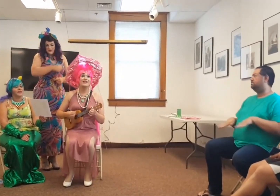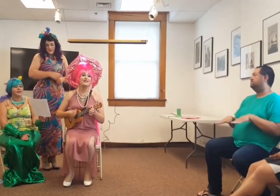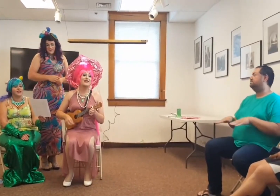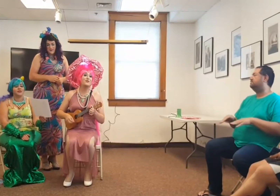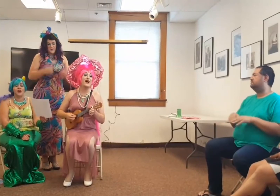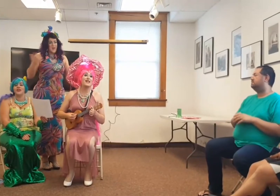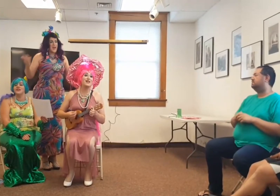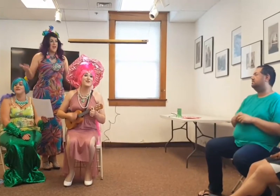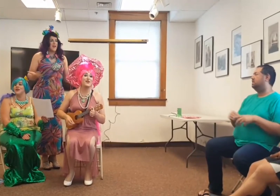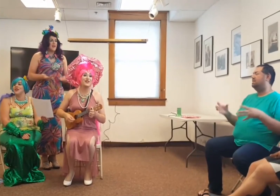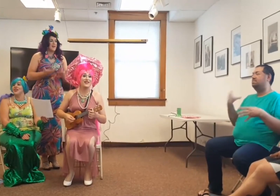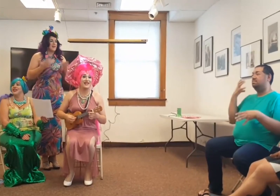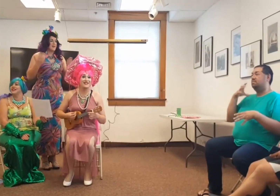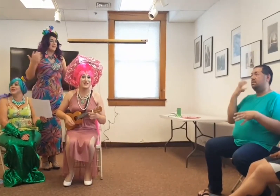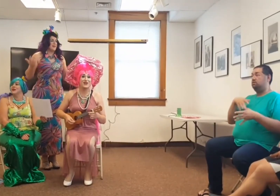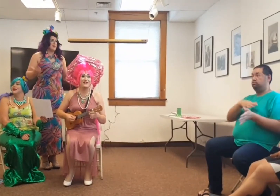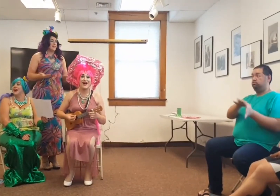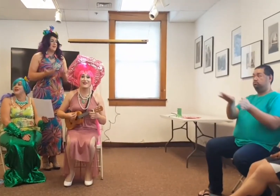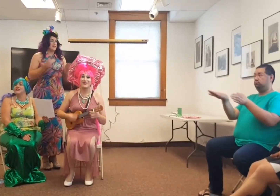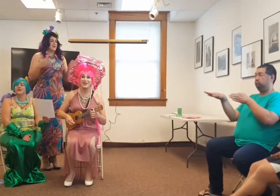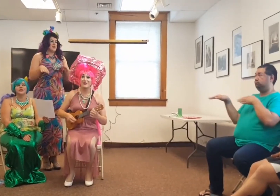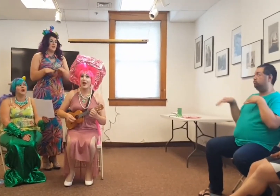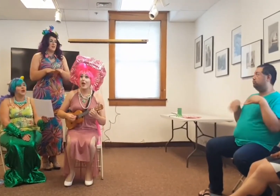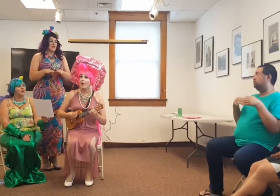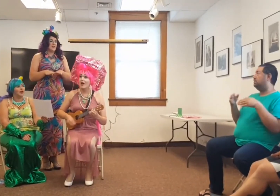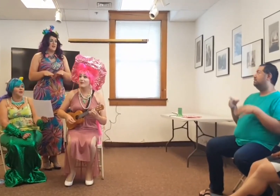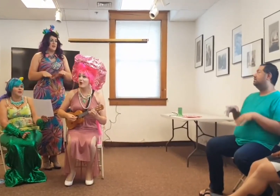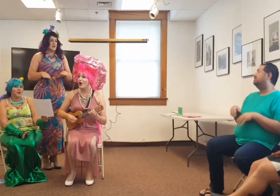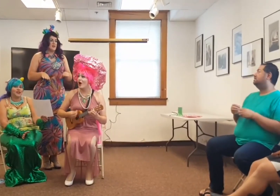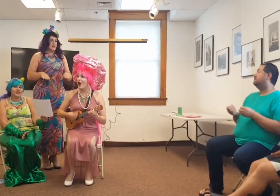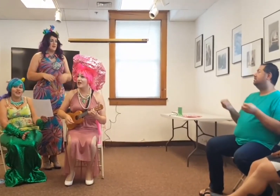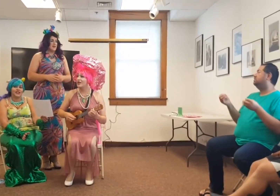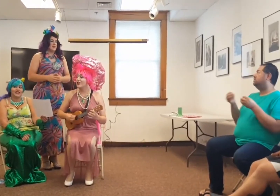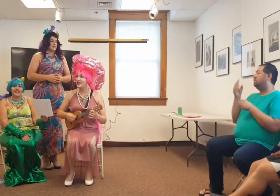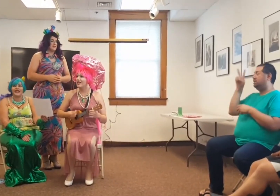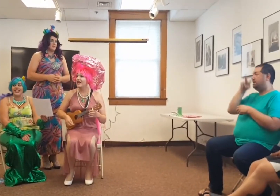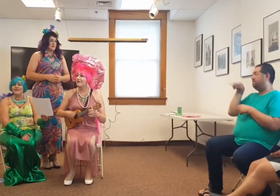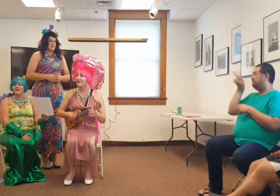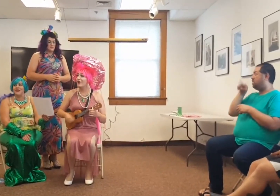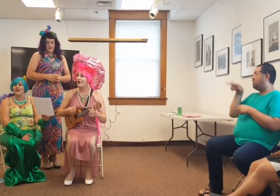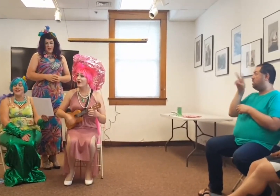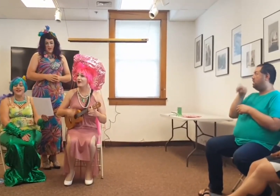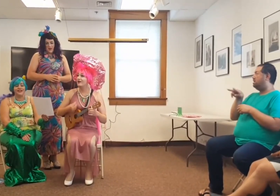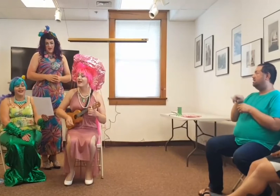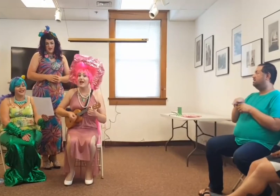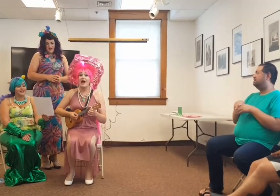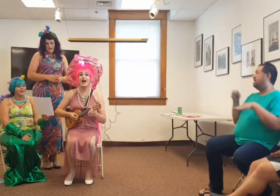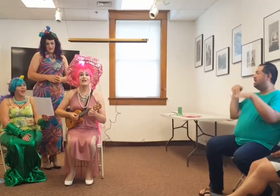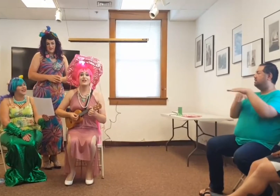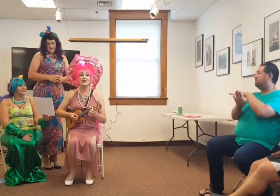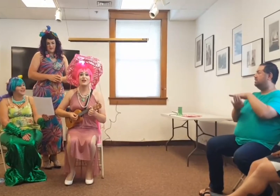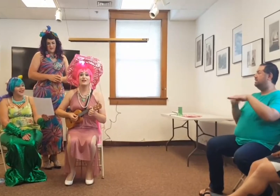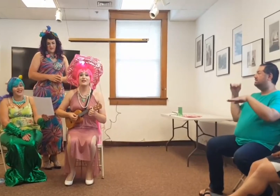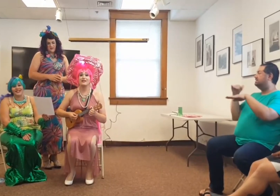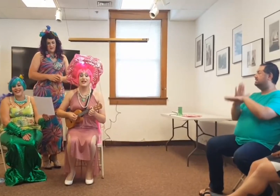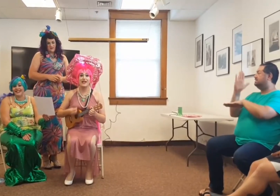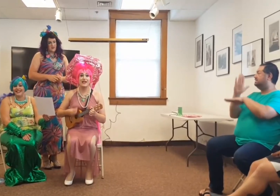Such wonderful things surround you. What more are you looking for? Under the sea.